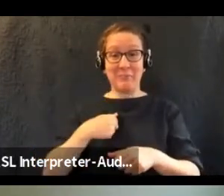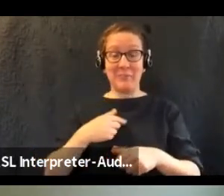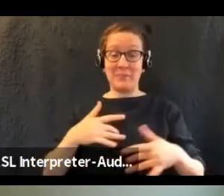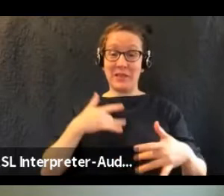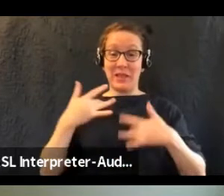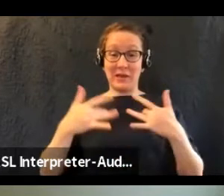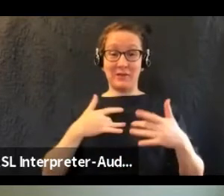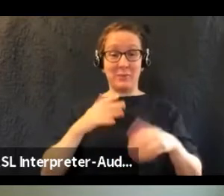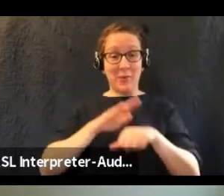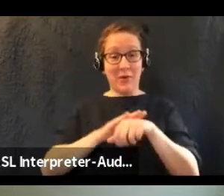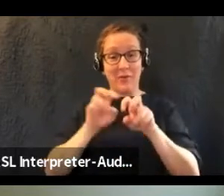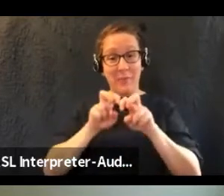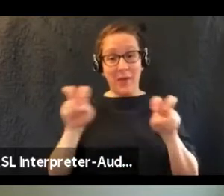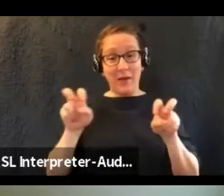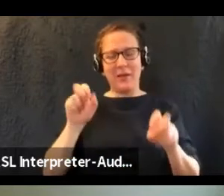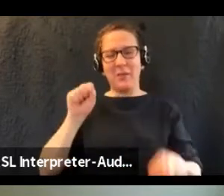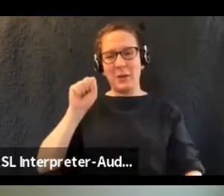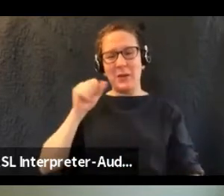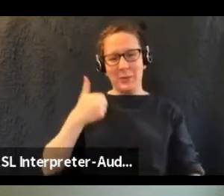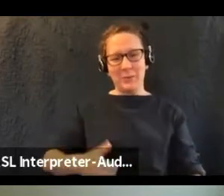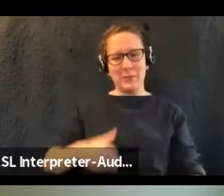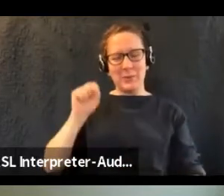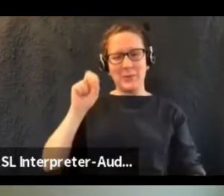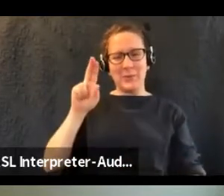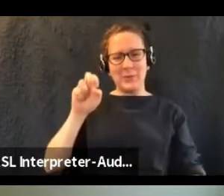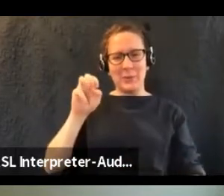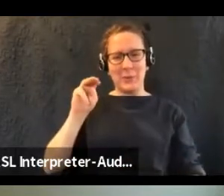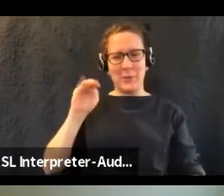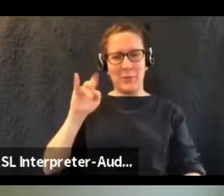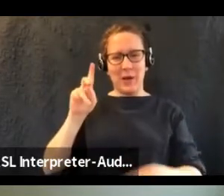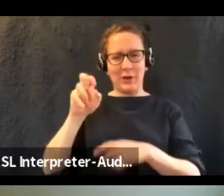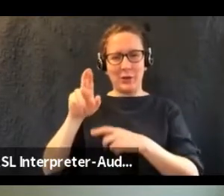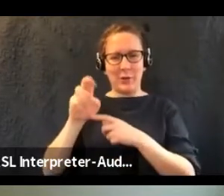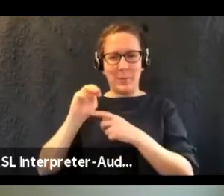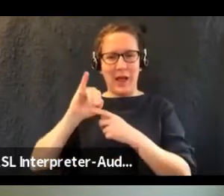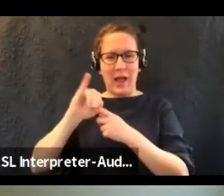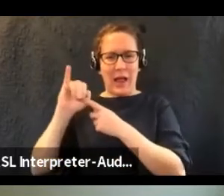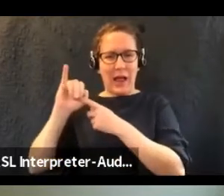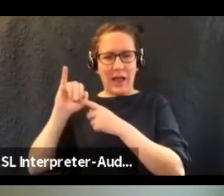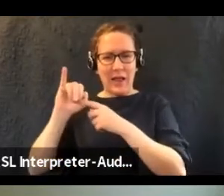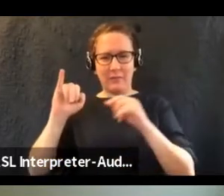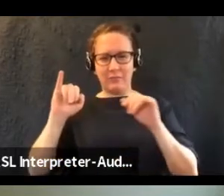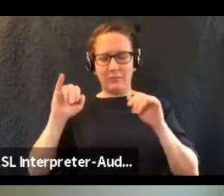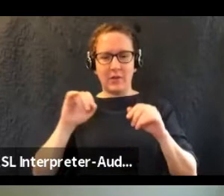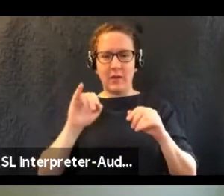I'm Sue Minder, pronounced with a long I but everybody does that so it's okay.